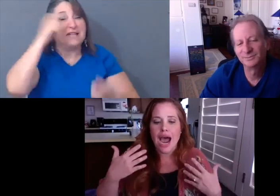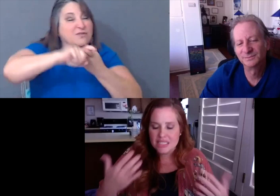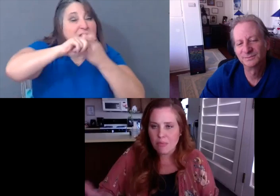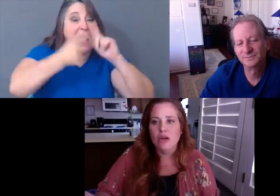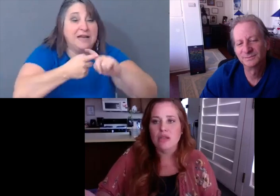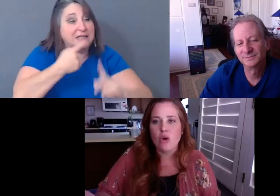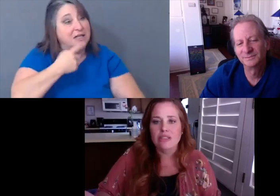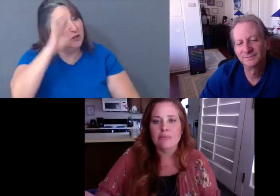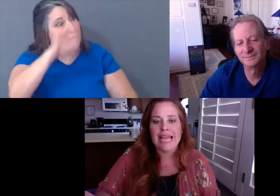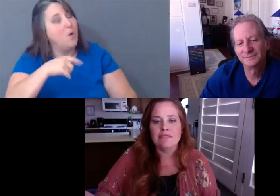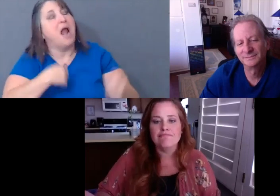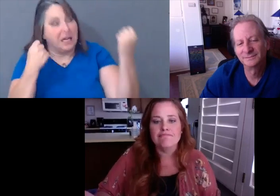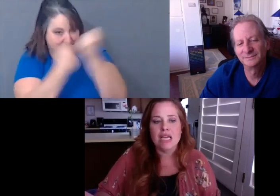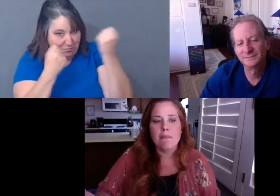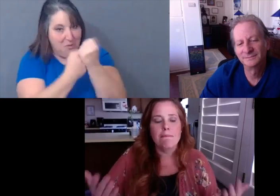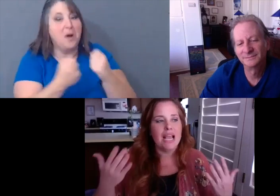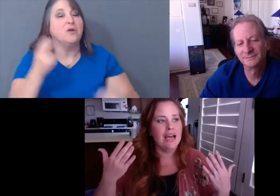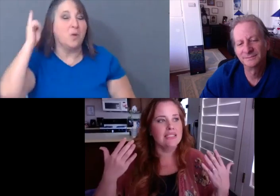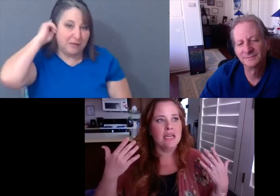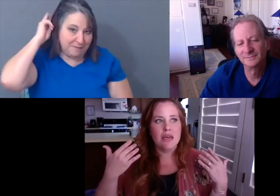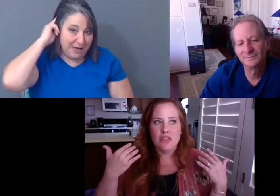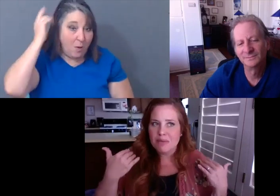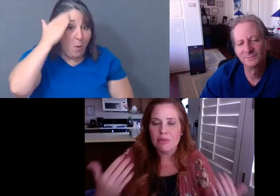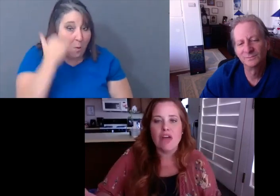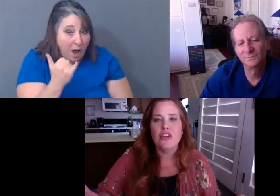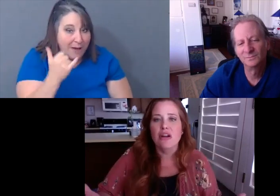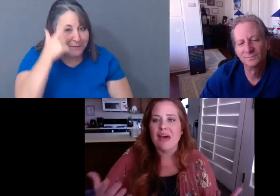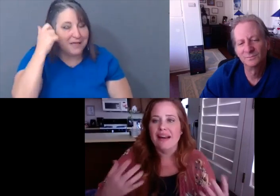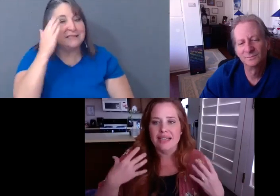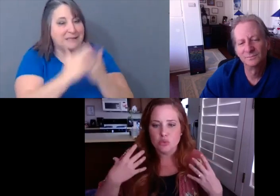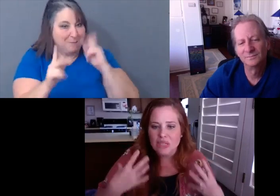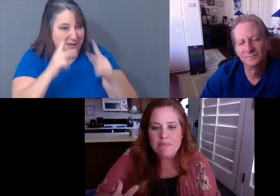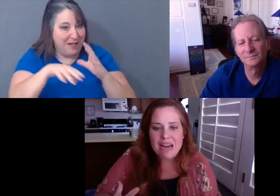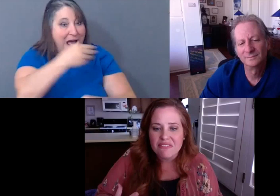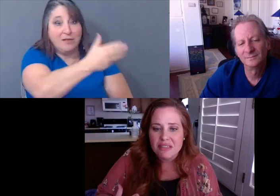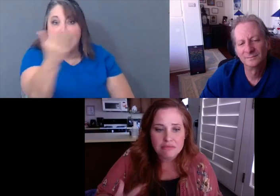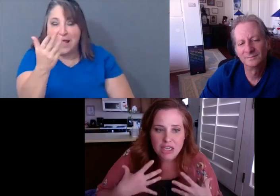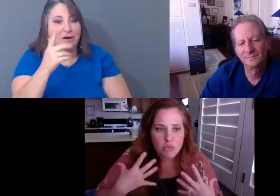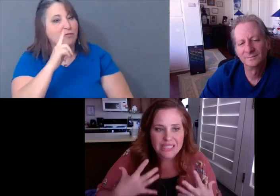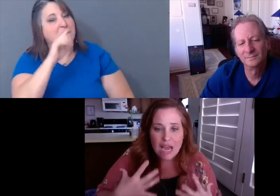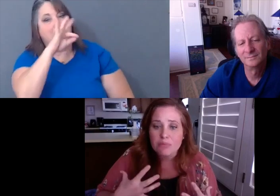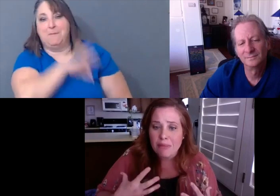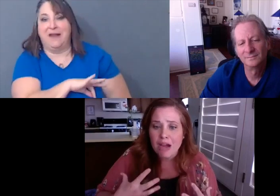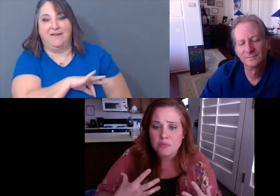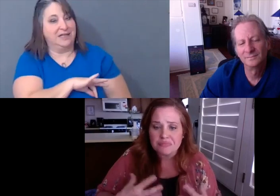I support the cochlear implant because there's people out there that it has really benefited, you know, really helped them out.